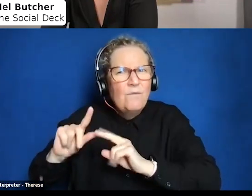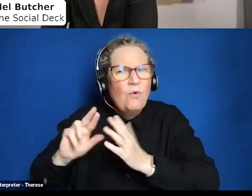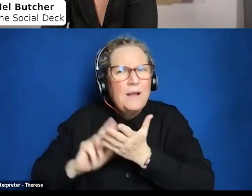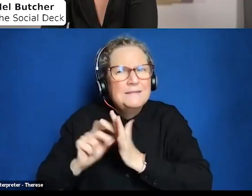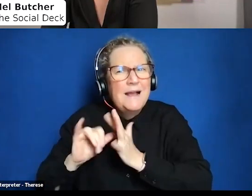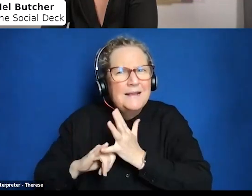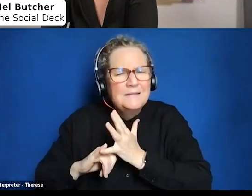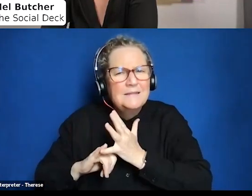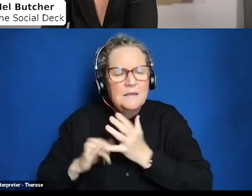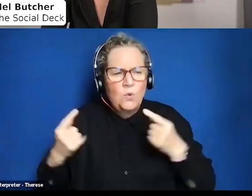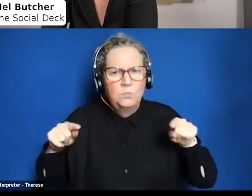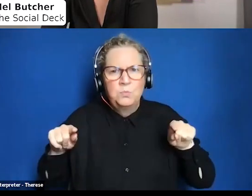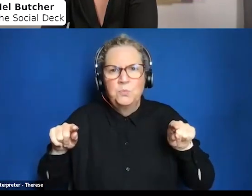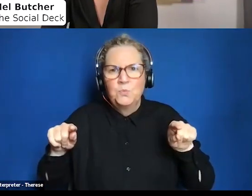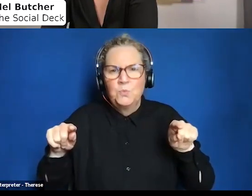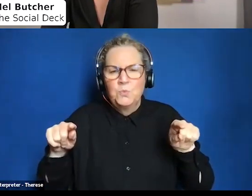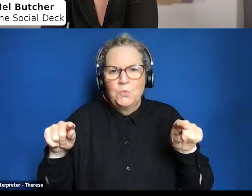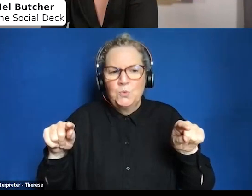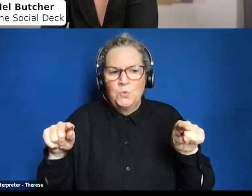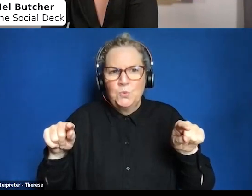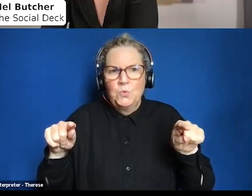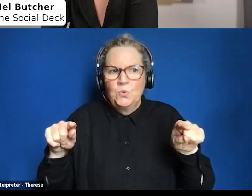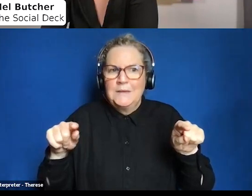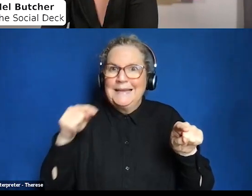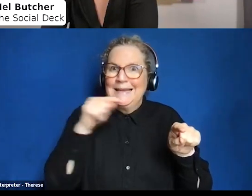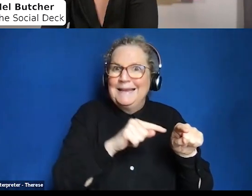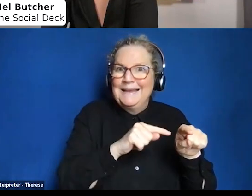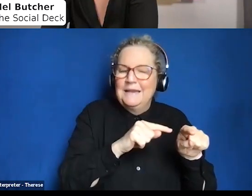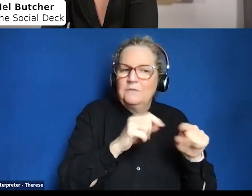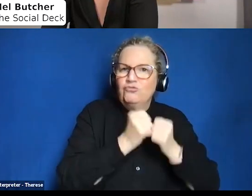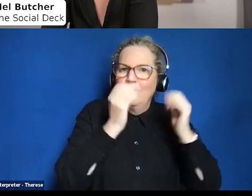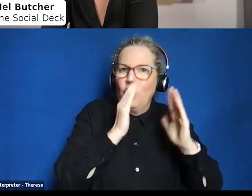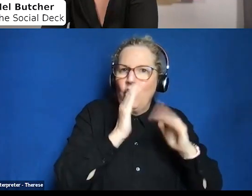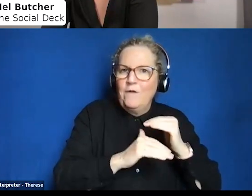And so really we were very focused on making sure that we had good guidelines